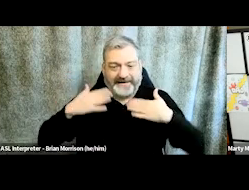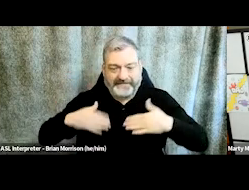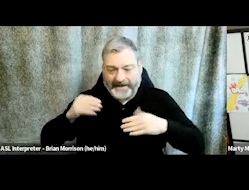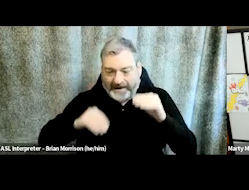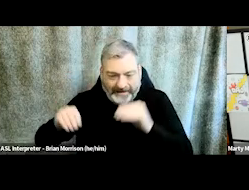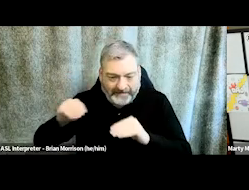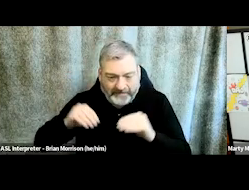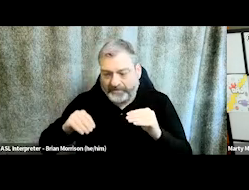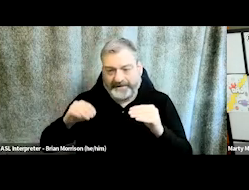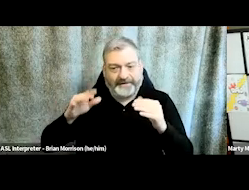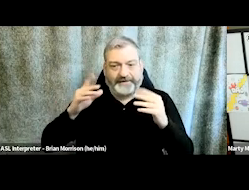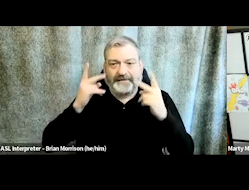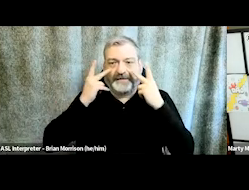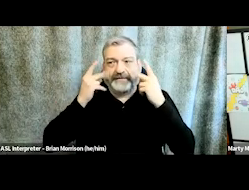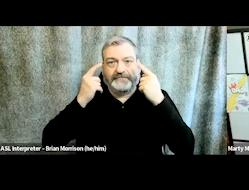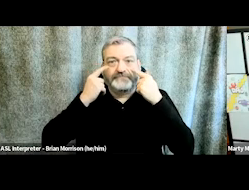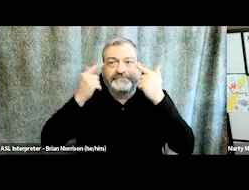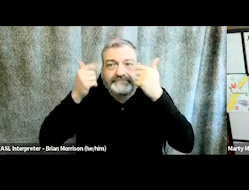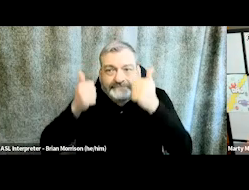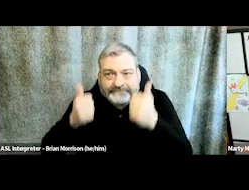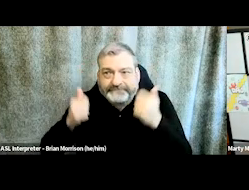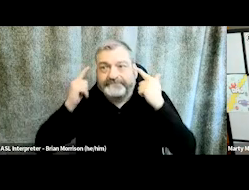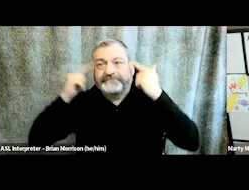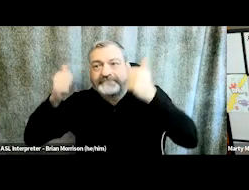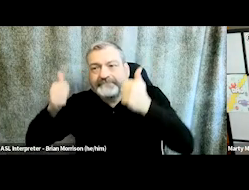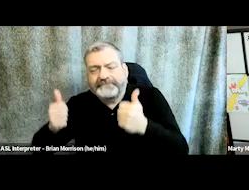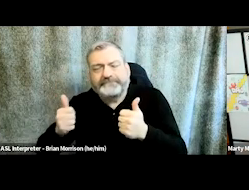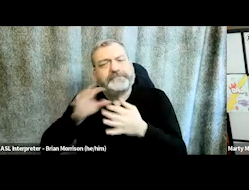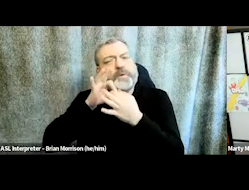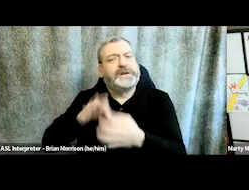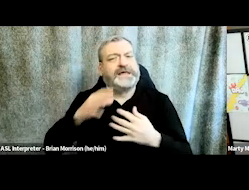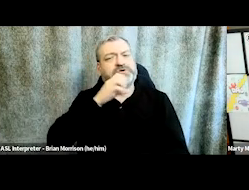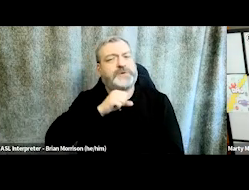So it really is everyone that your organizations may be touching.